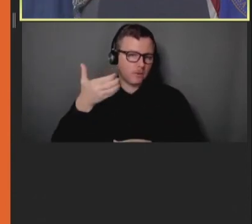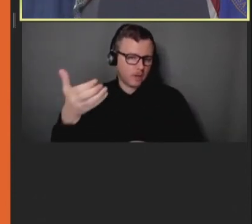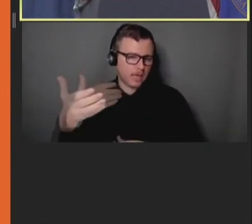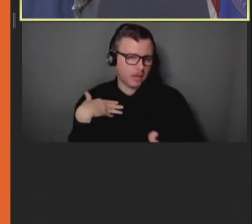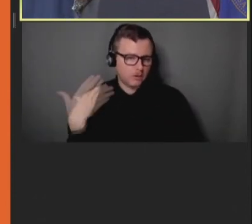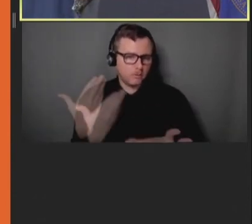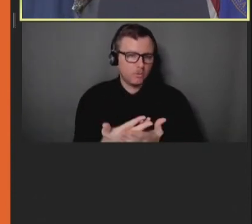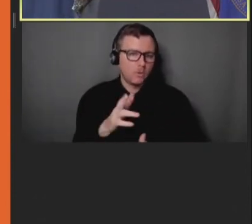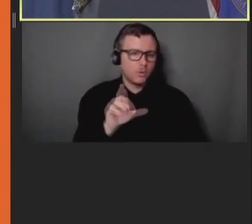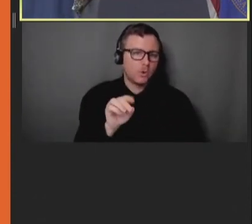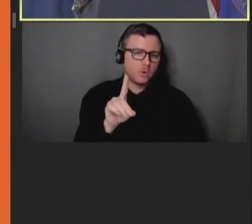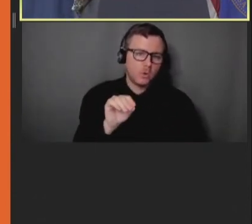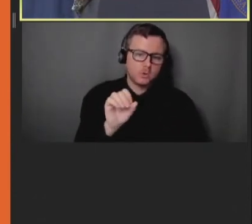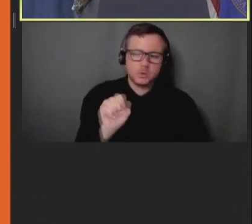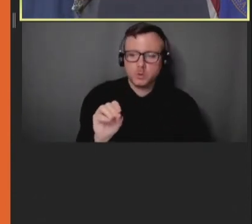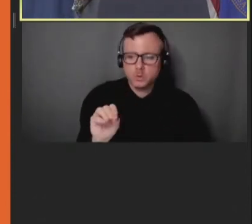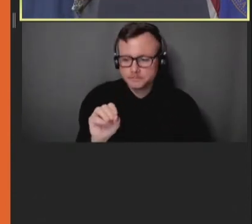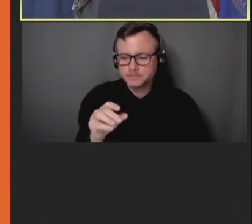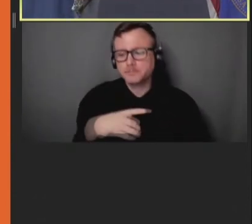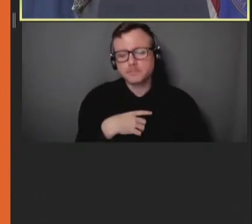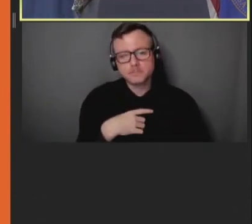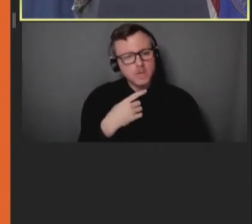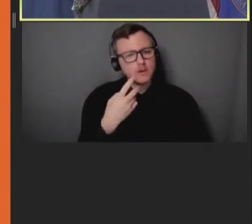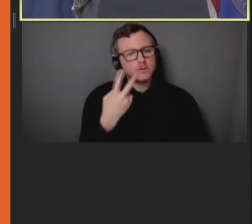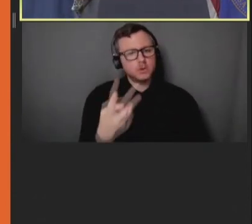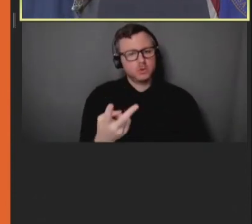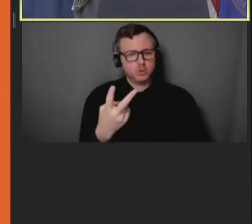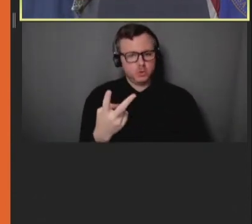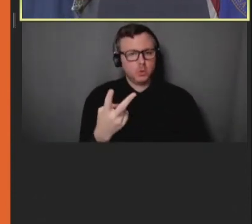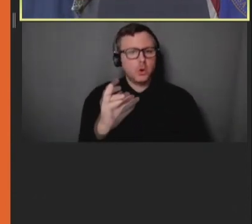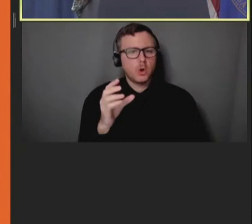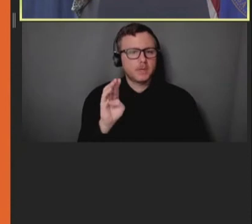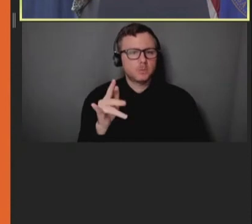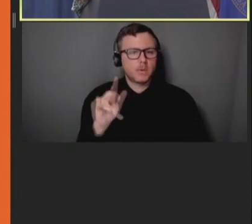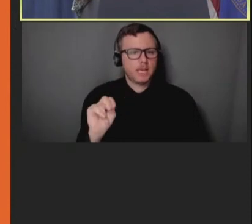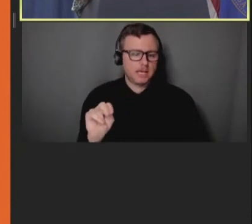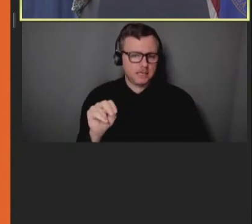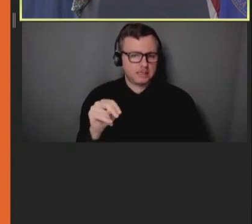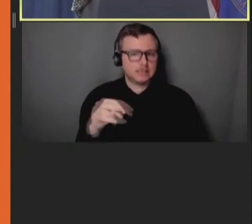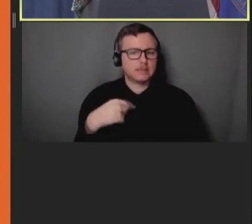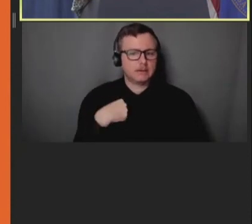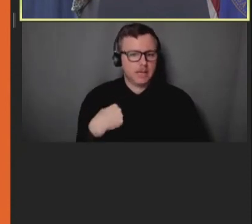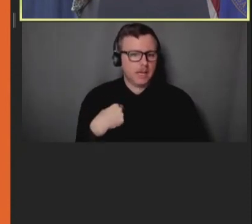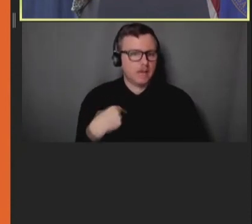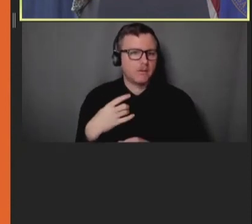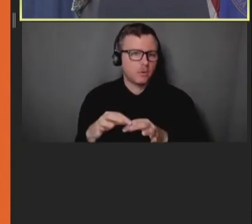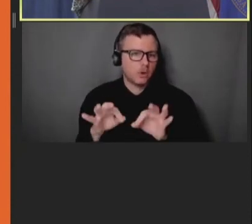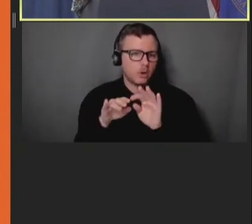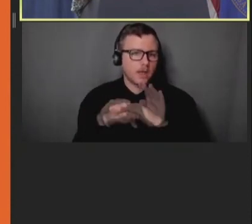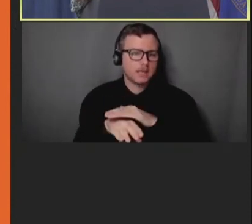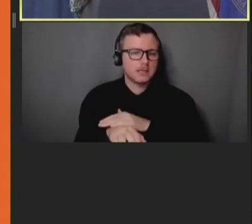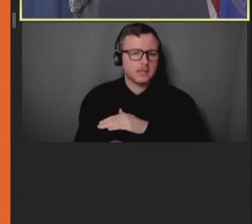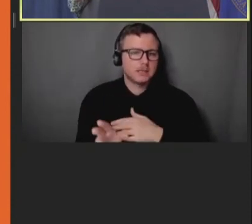I am one of two practicing OB-GYNs there. We serve a critical access hospital with 25